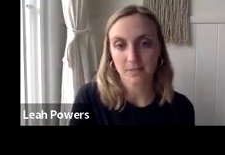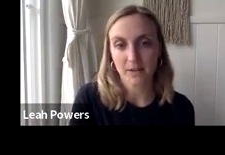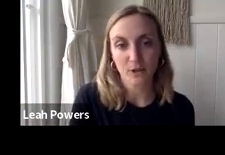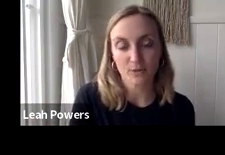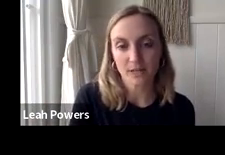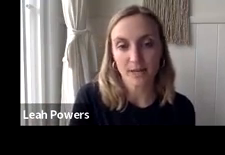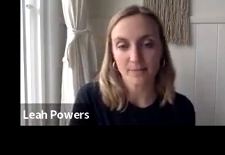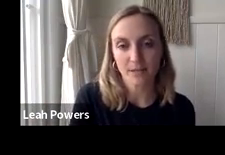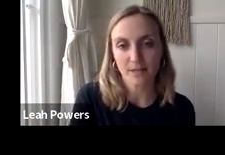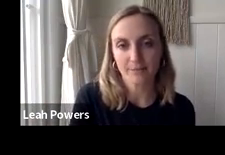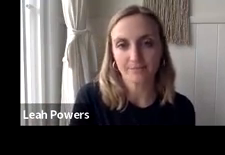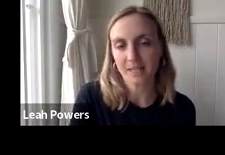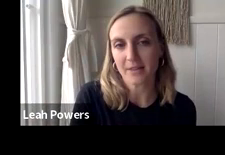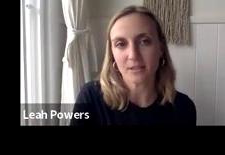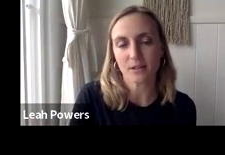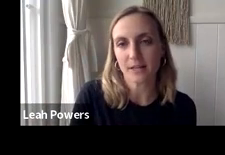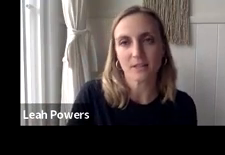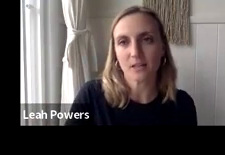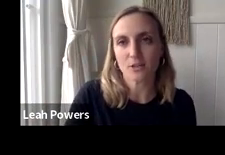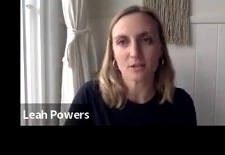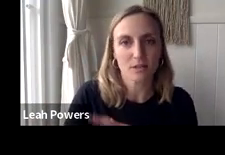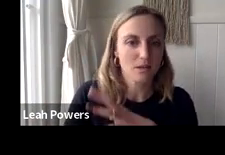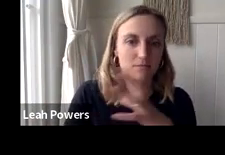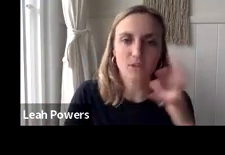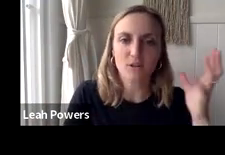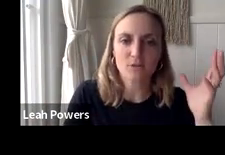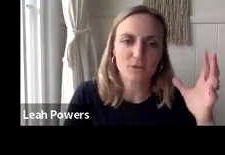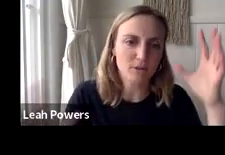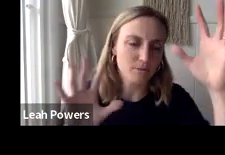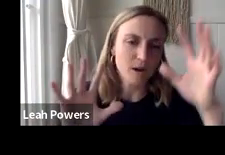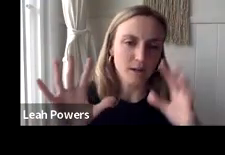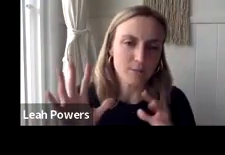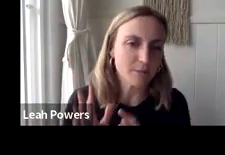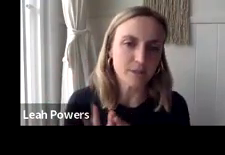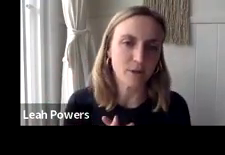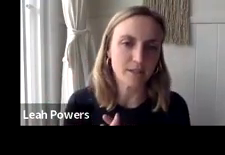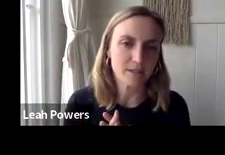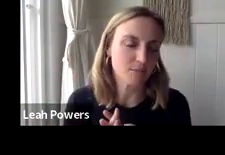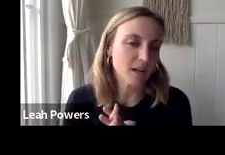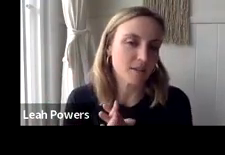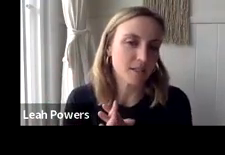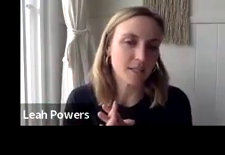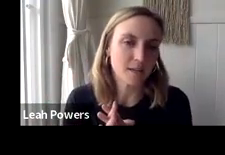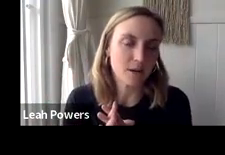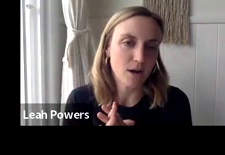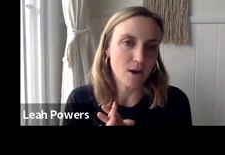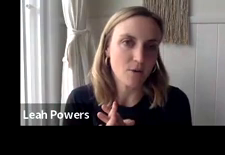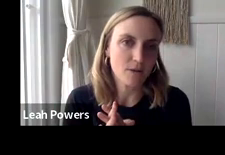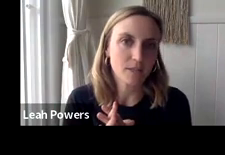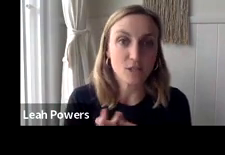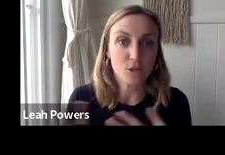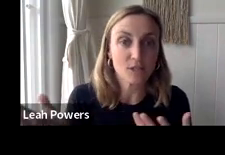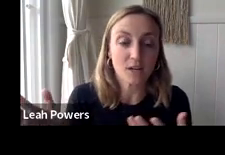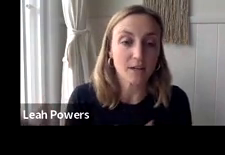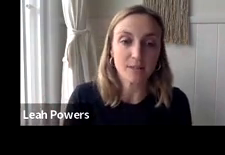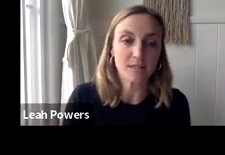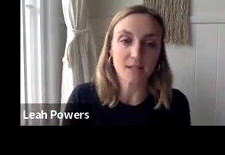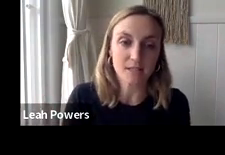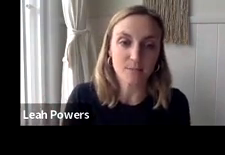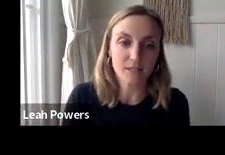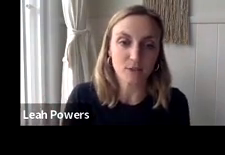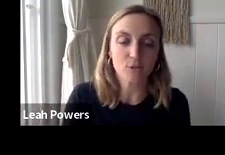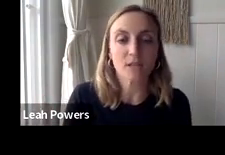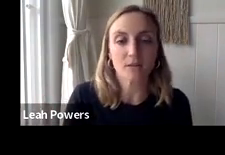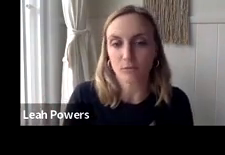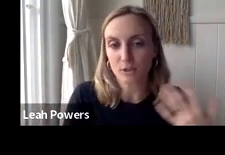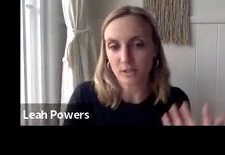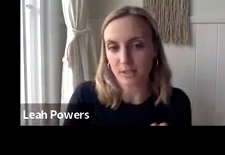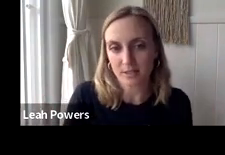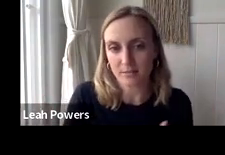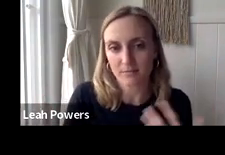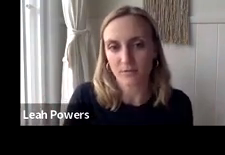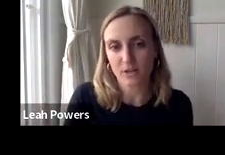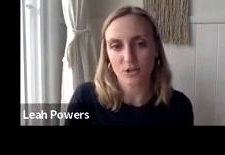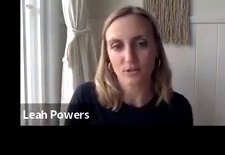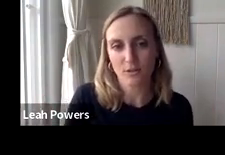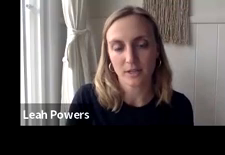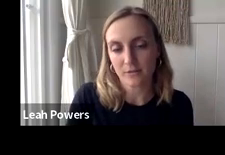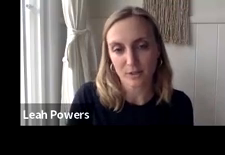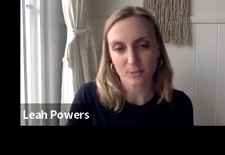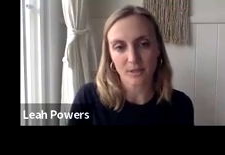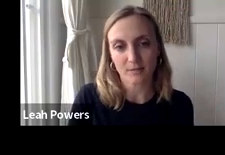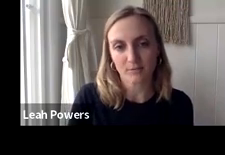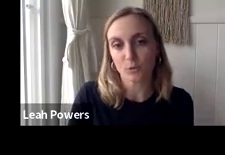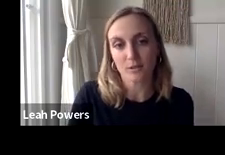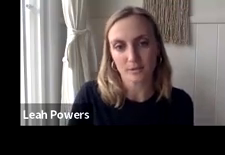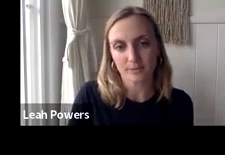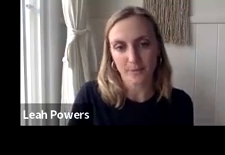Leah: on their own time. Yeah, these again, these can all just there. It was just sort of mock up template ways to that. I started thinking about how these issues can already be discussed, but still using resources and French and French speaking tools.